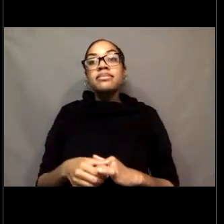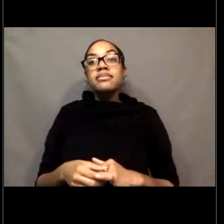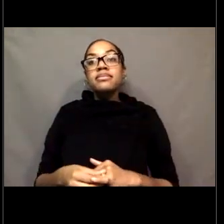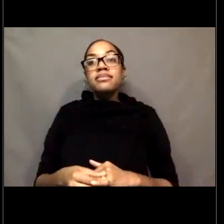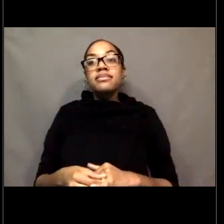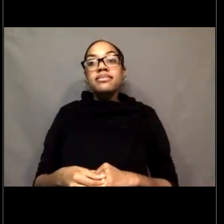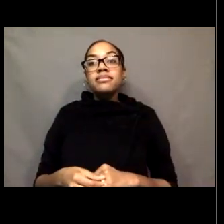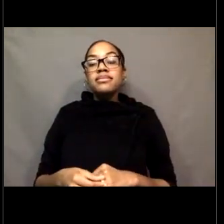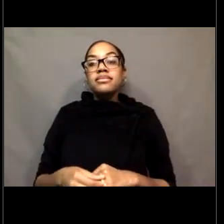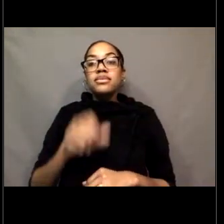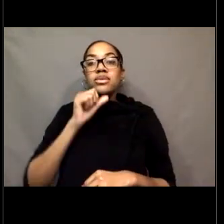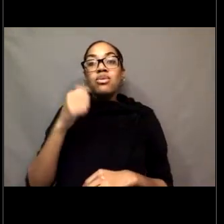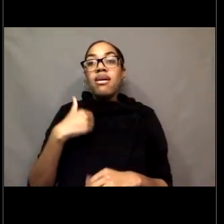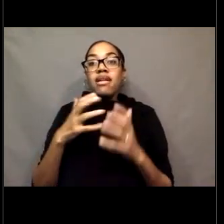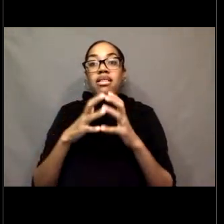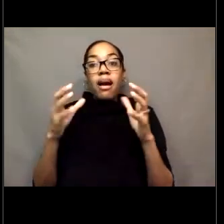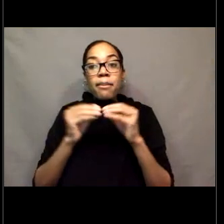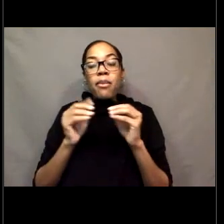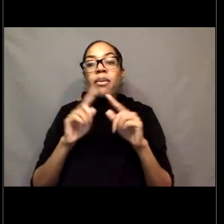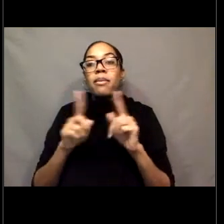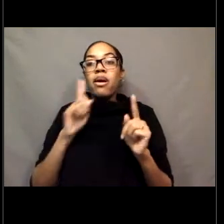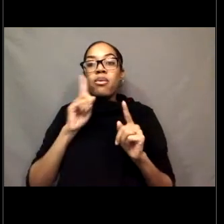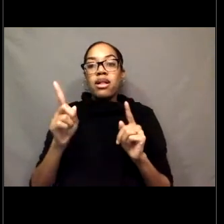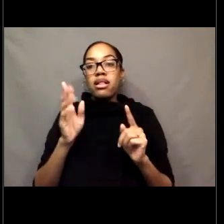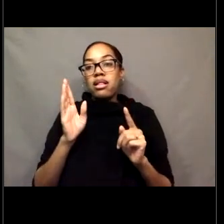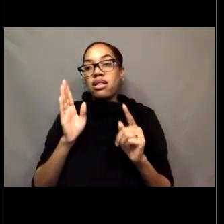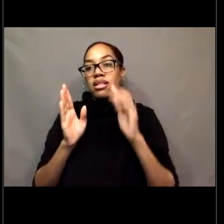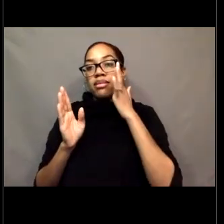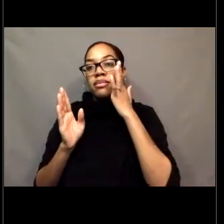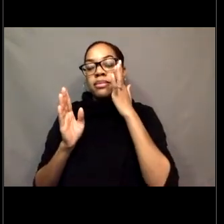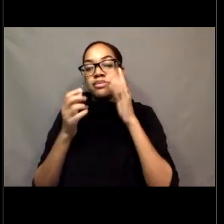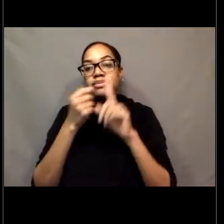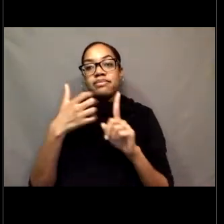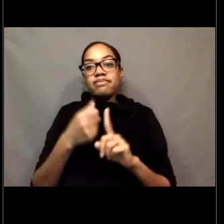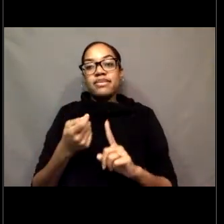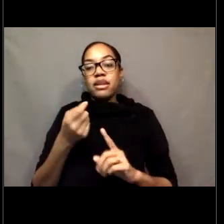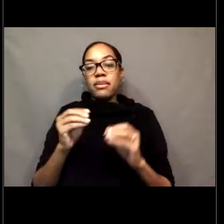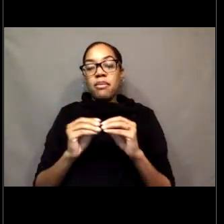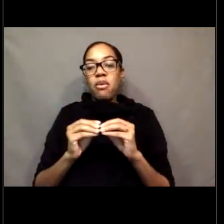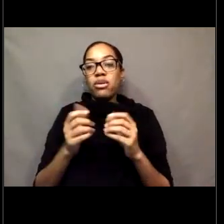I don't have a whole lot more so I'm just going to go through sort of what we're doing to try to bring abalone back.